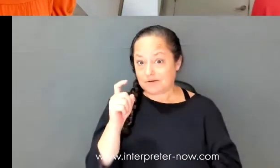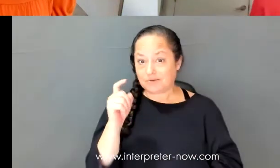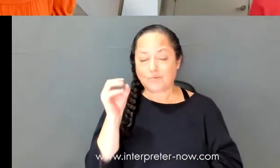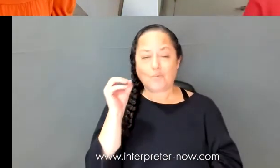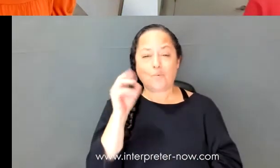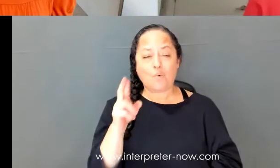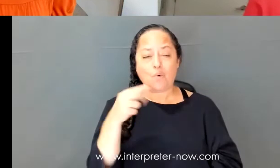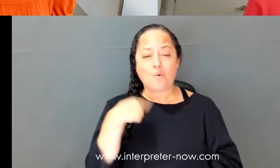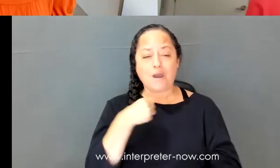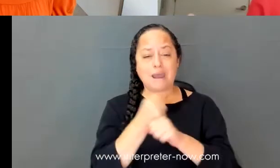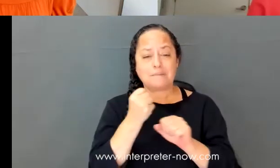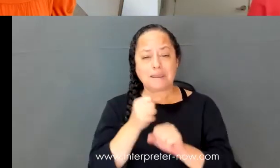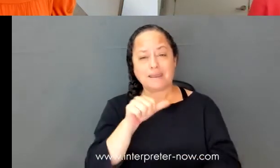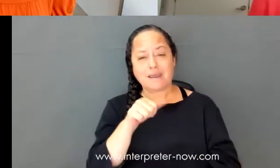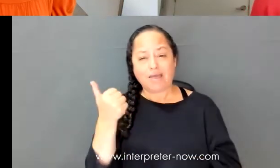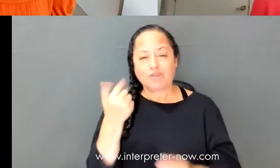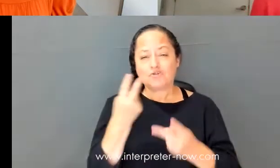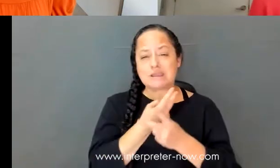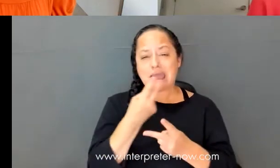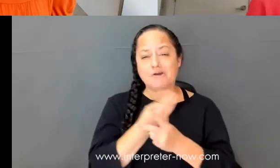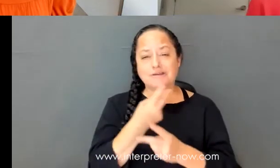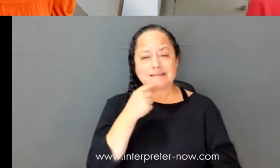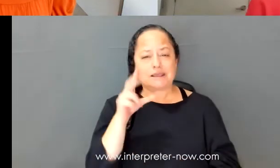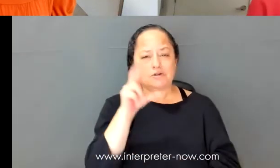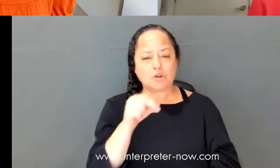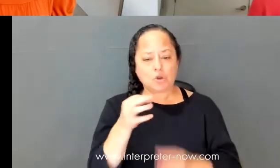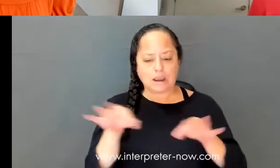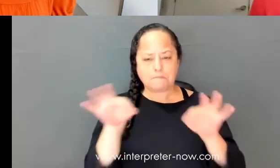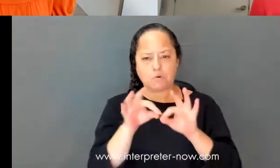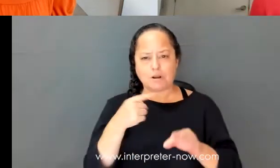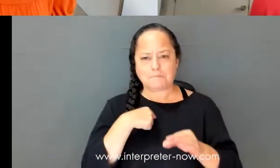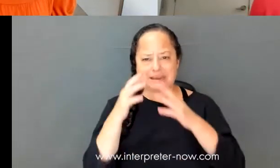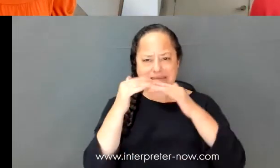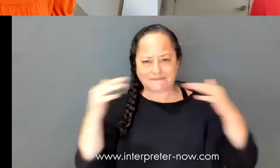Do I make other calculations and say, "No, the importance for me is diversity even in